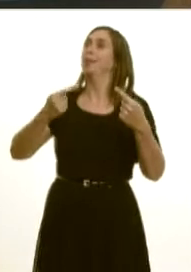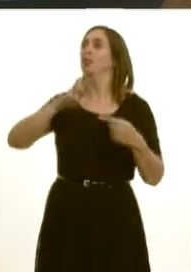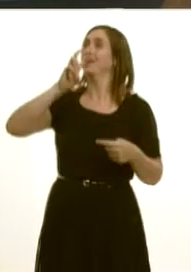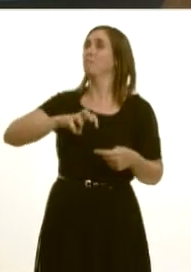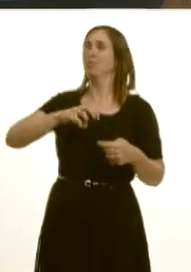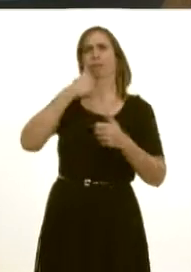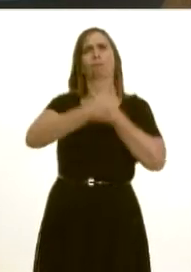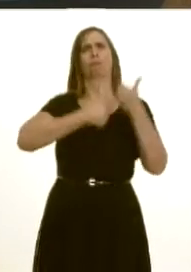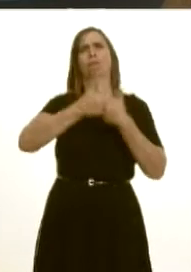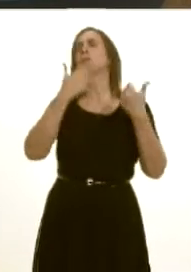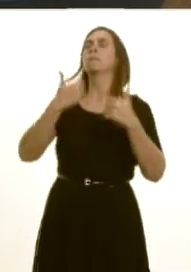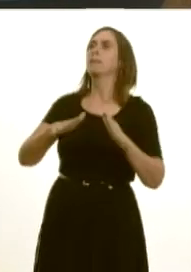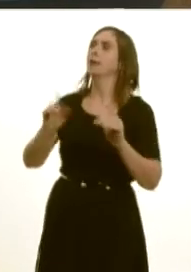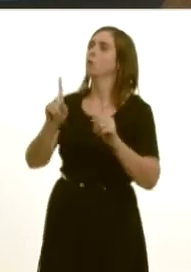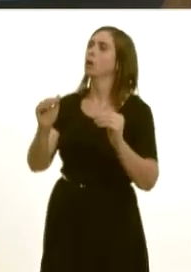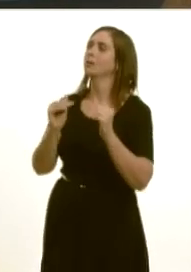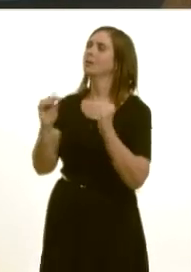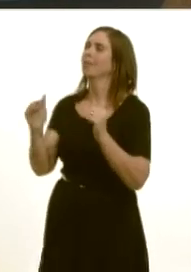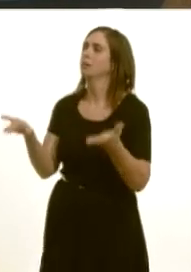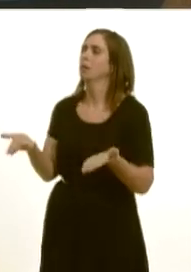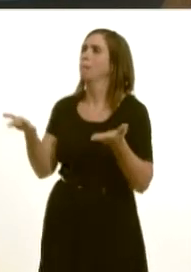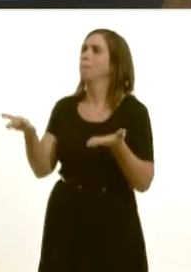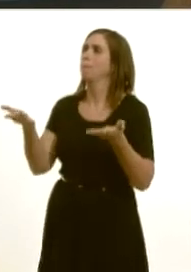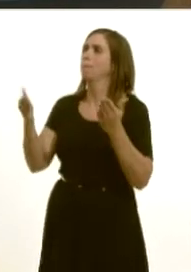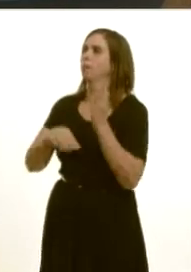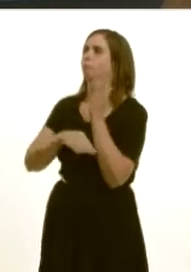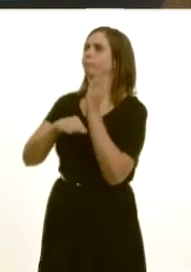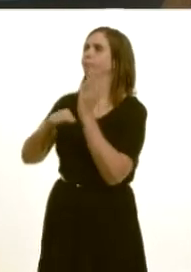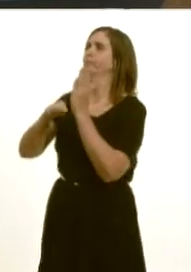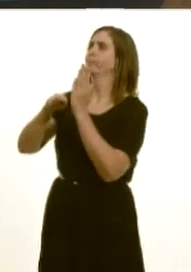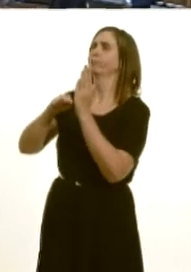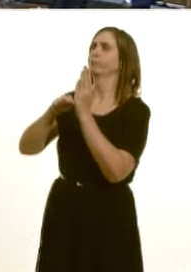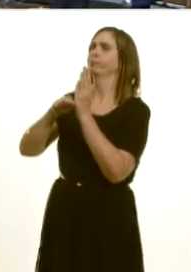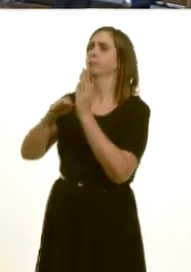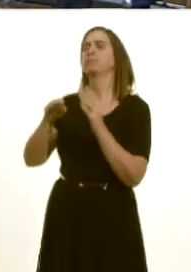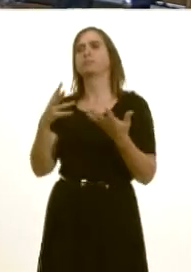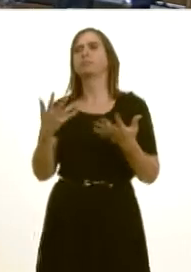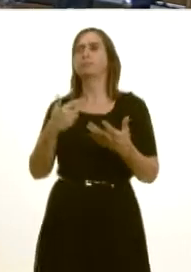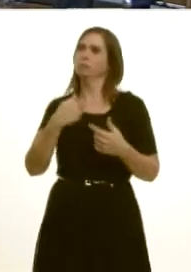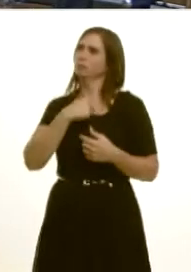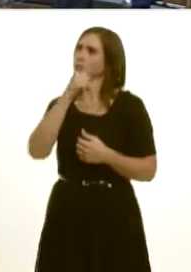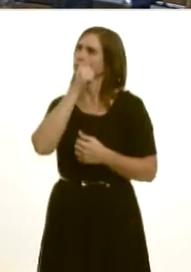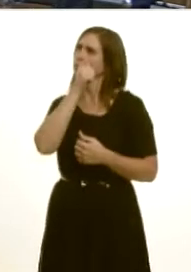the standard in many of the schools where that standard needed to be raised. There is also the pupil deprivation grant, which is something that she and I have discussed in